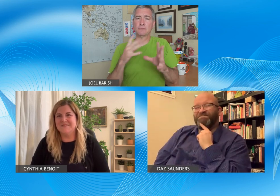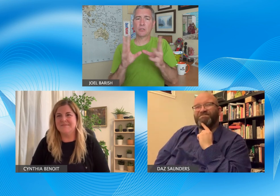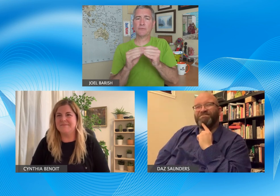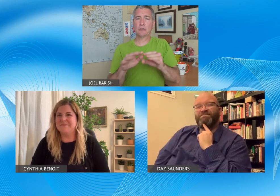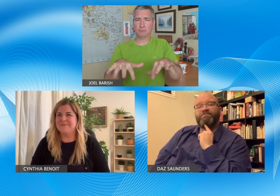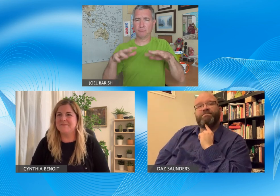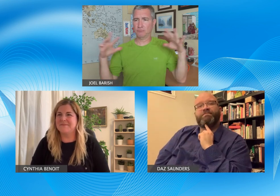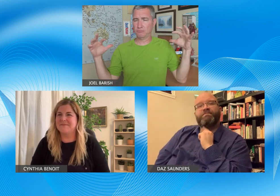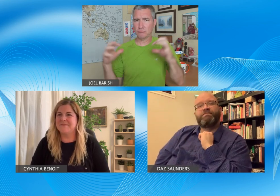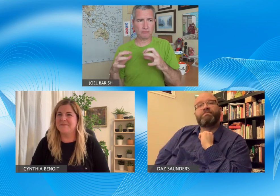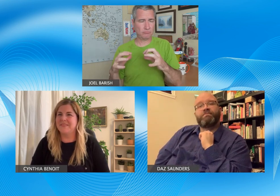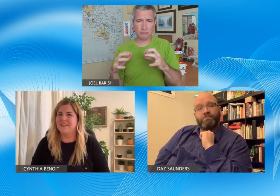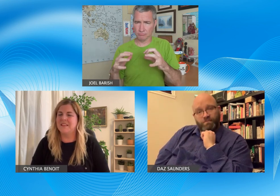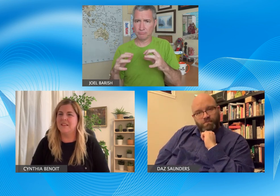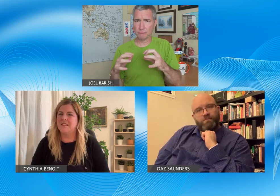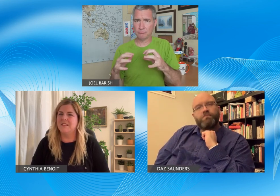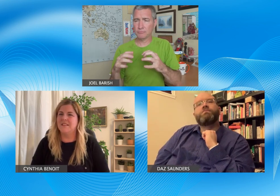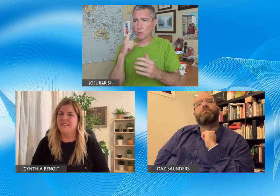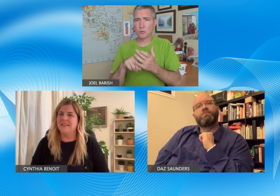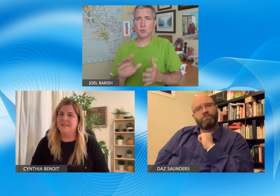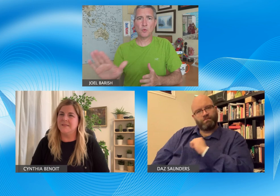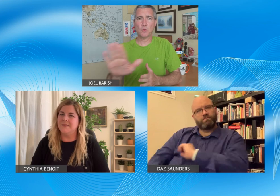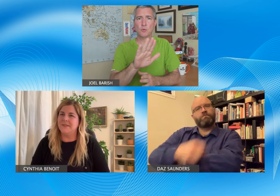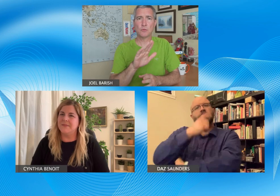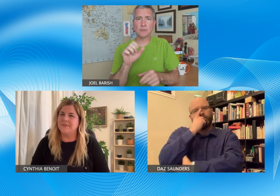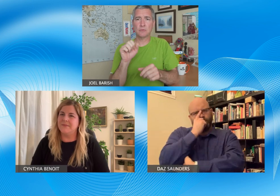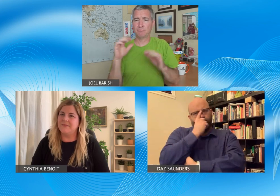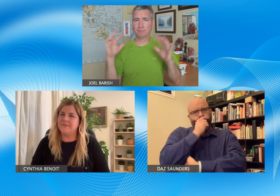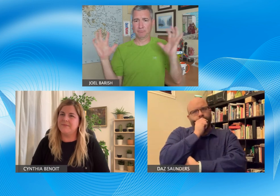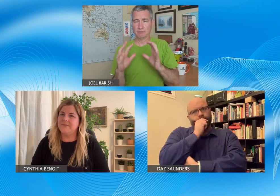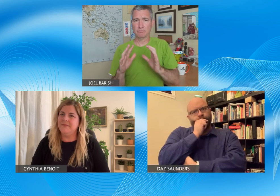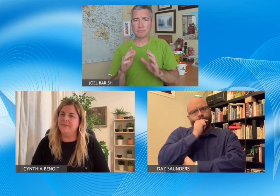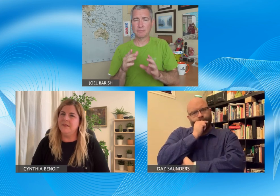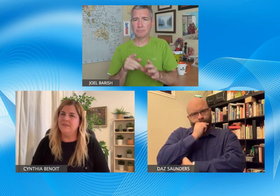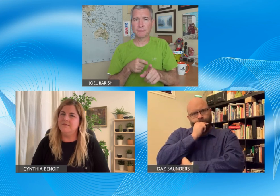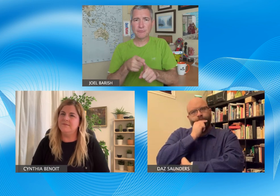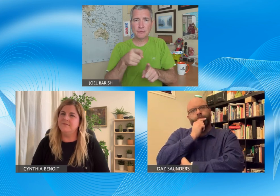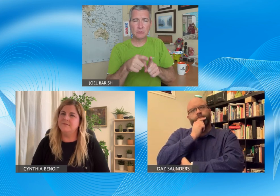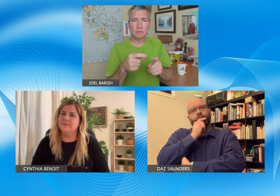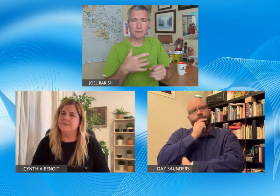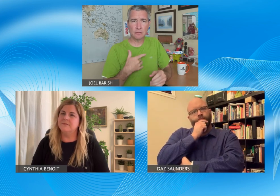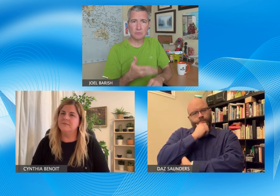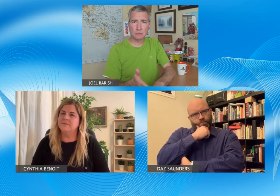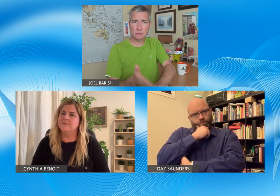Do you ever feel that since the inception of the conference, there’s an increase in inspiration and enhanced motivation